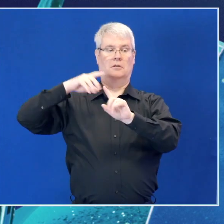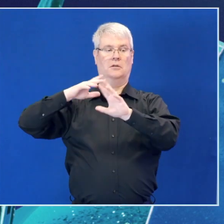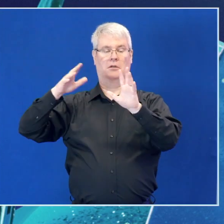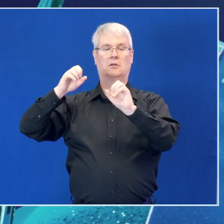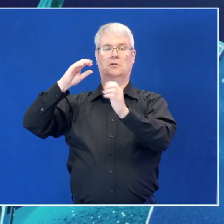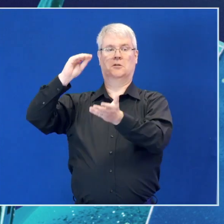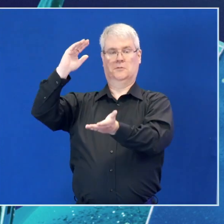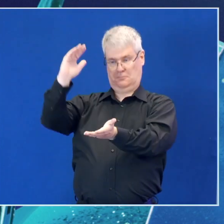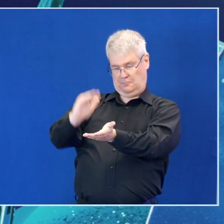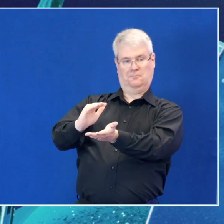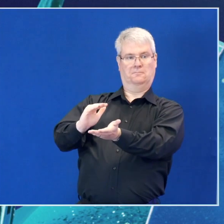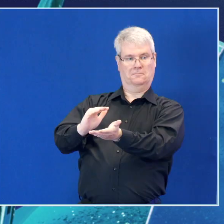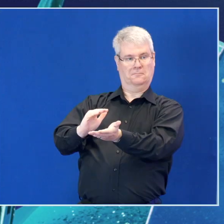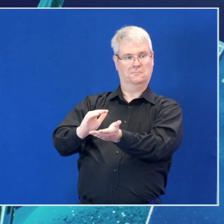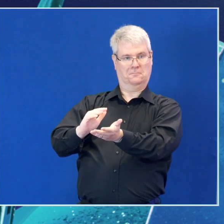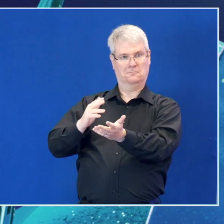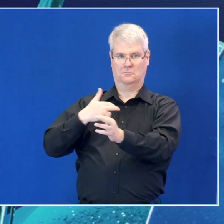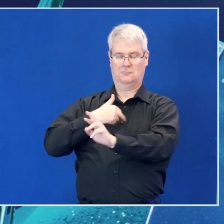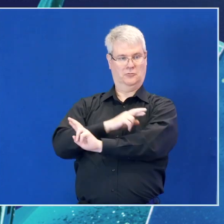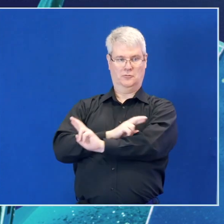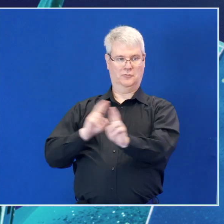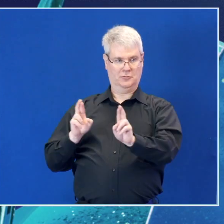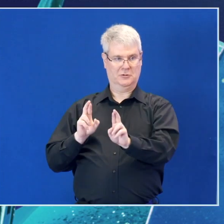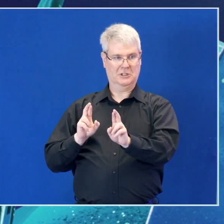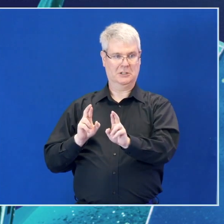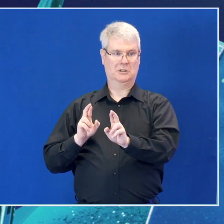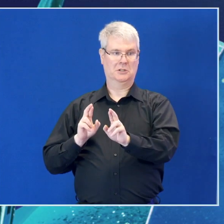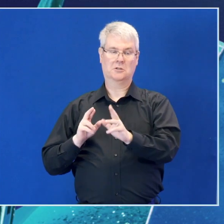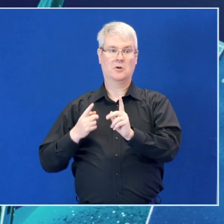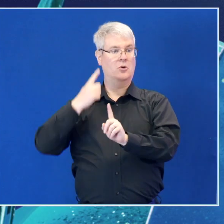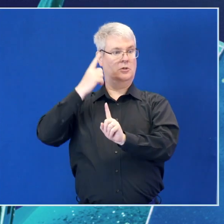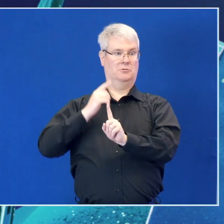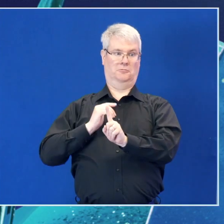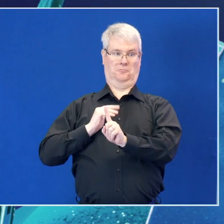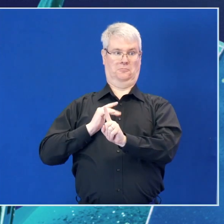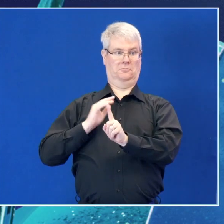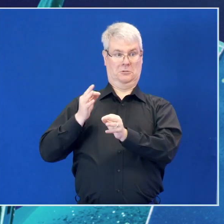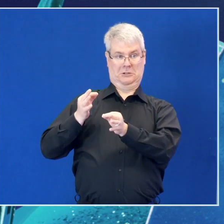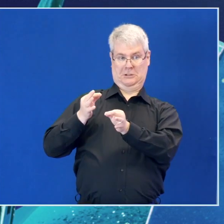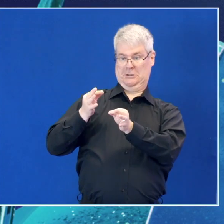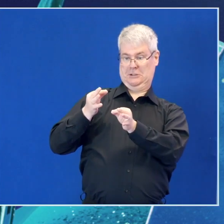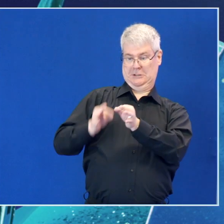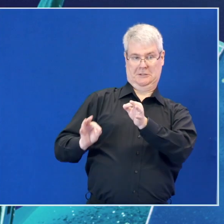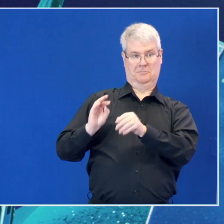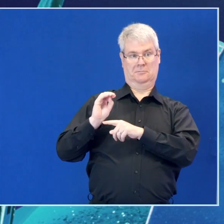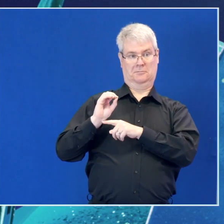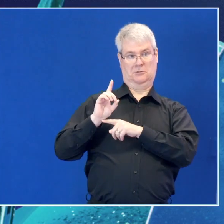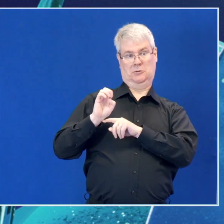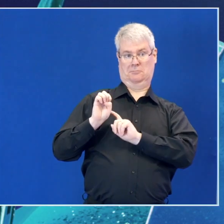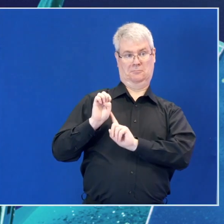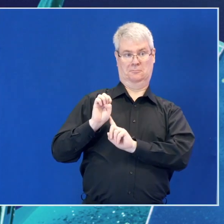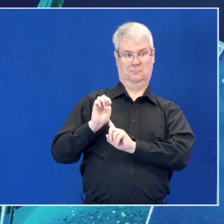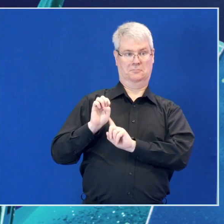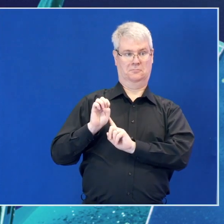And one of the biggest benefits of that simplified mode in Slack is that you can tailor it to your own personal needs.